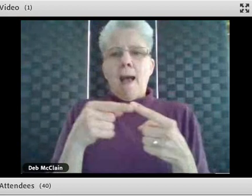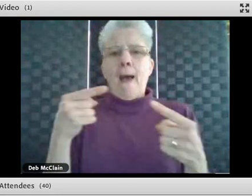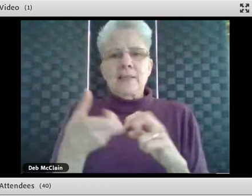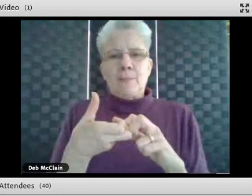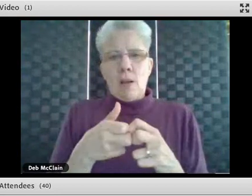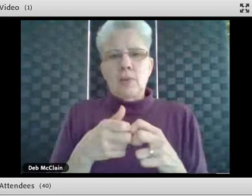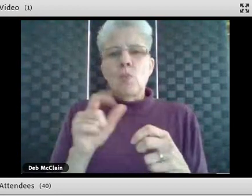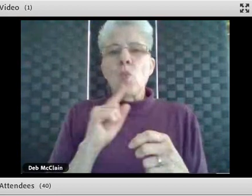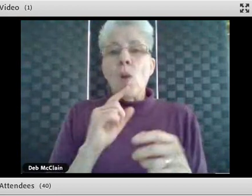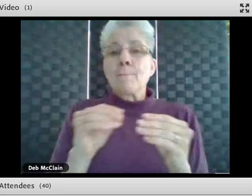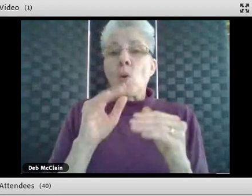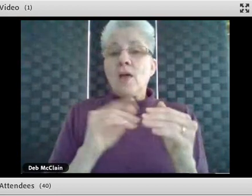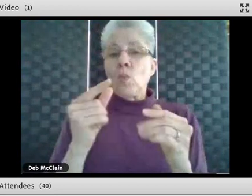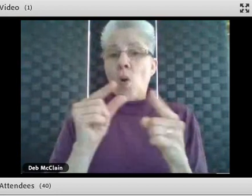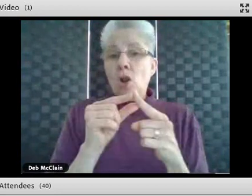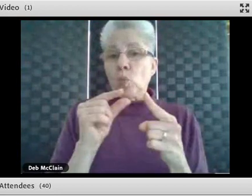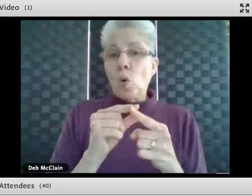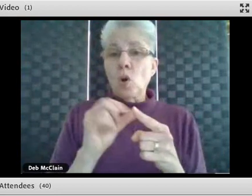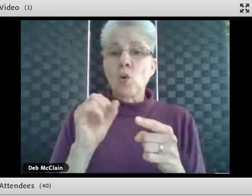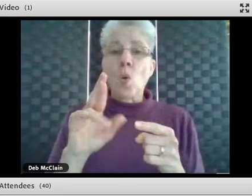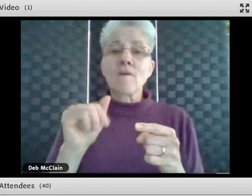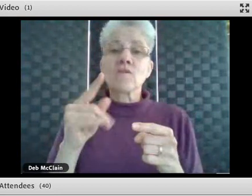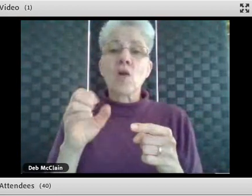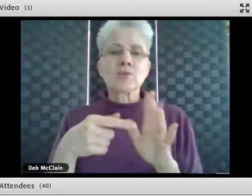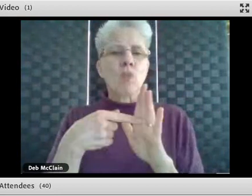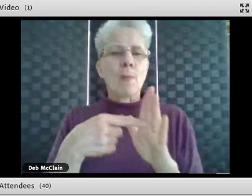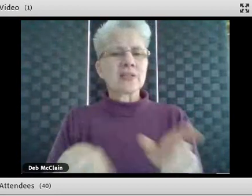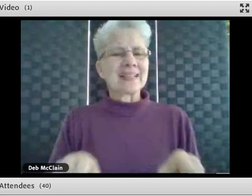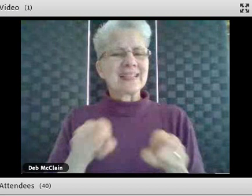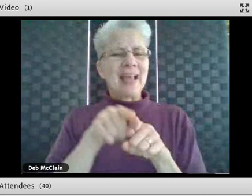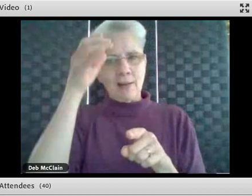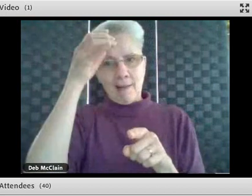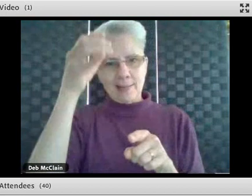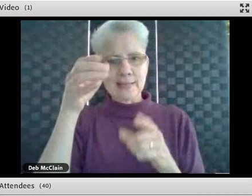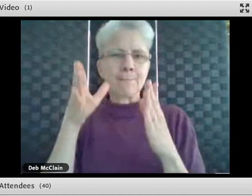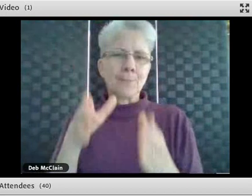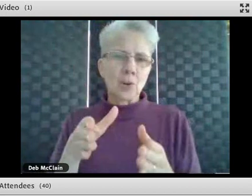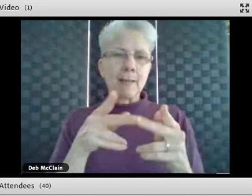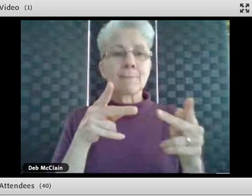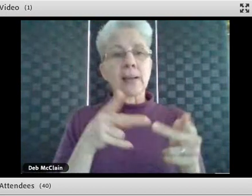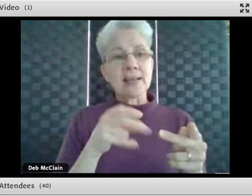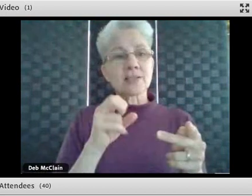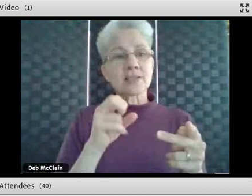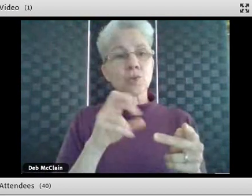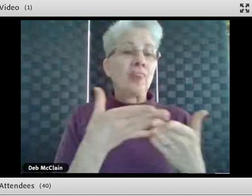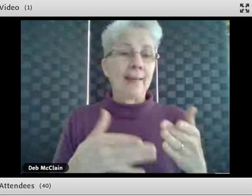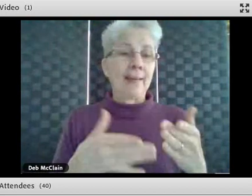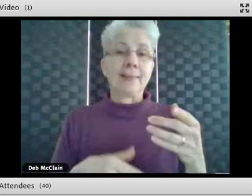where more than one word or phrase can represent the same concept, person, place, or thing.